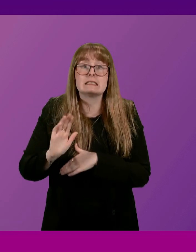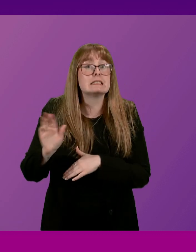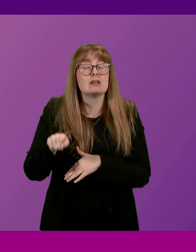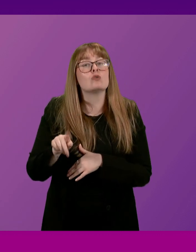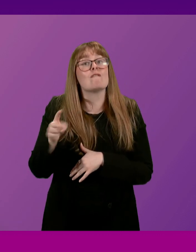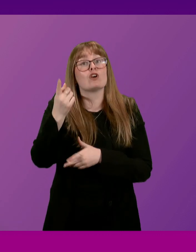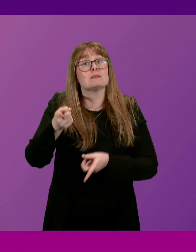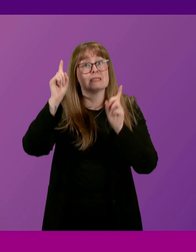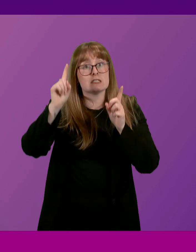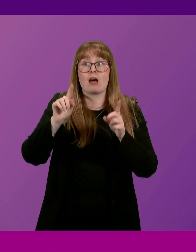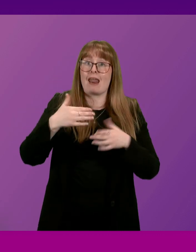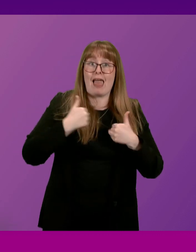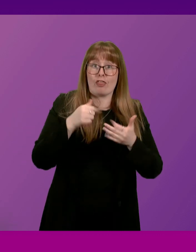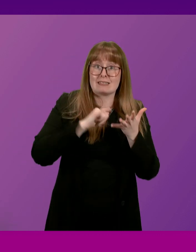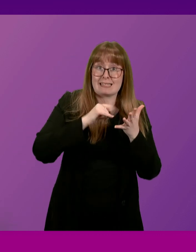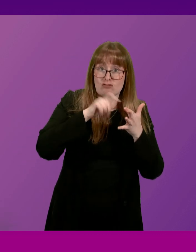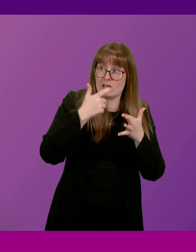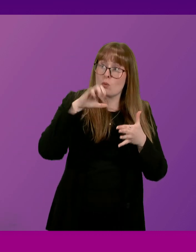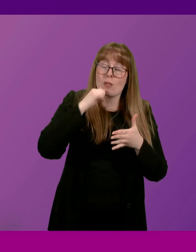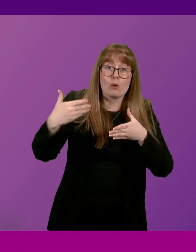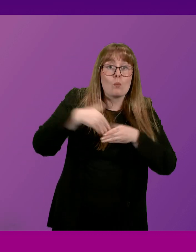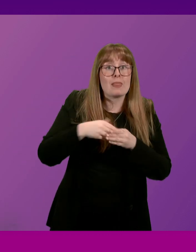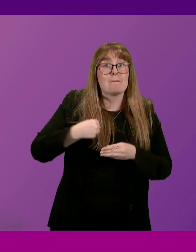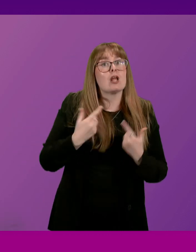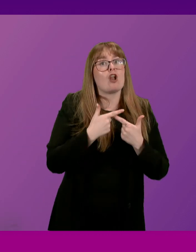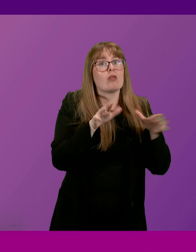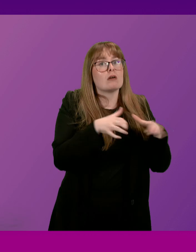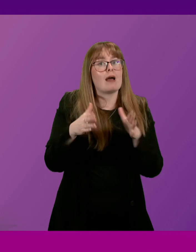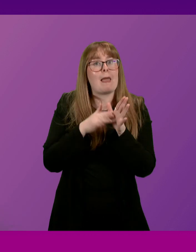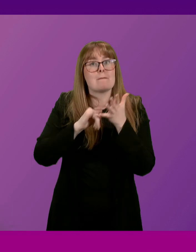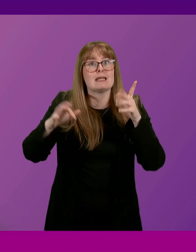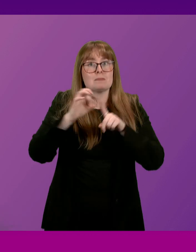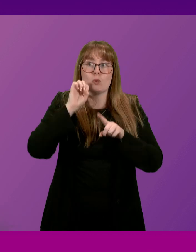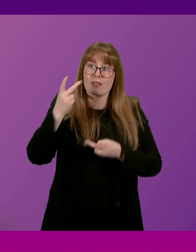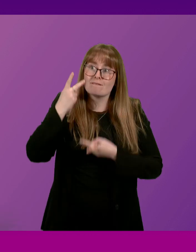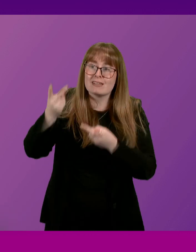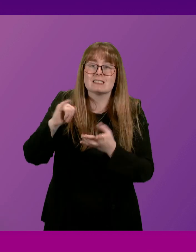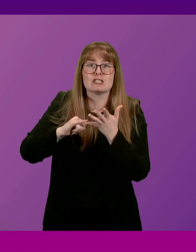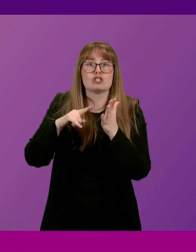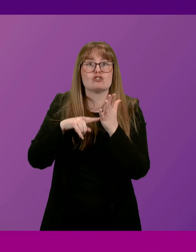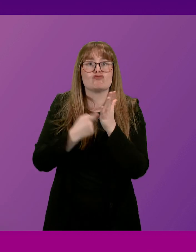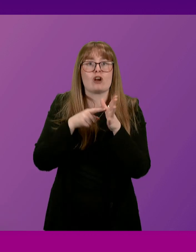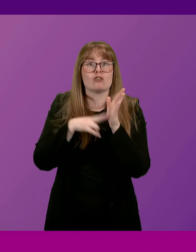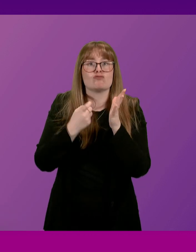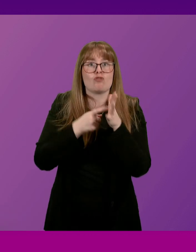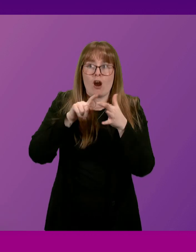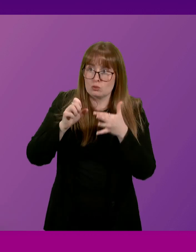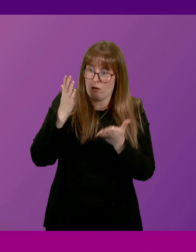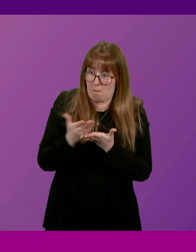Cabinet Secretary for Health and Social Care join me and the other MSPs in the cross-party group in visiting Stranraer to hear the concerns of constituents there?